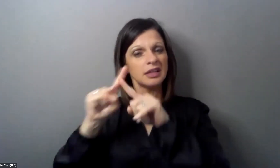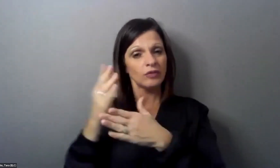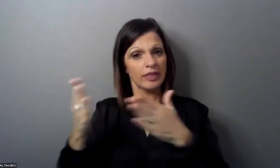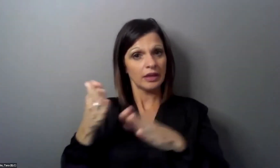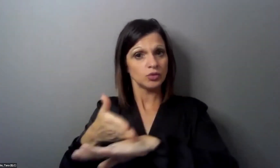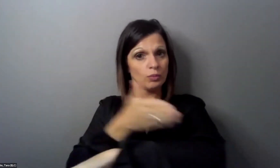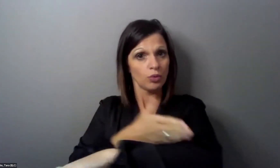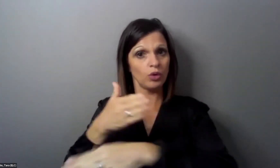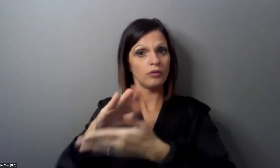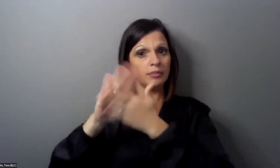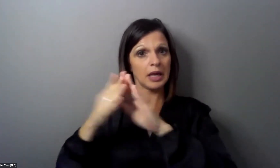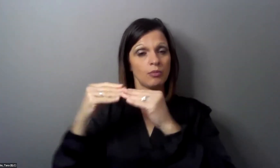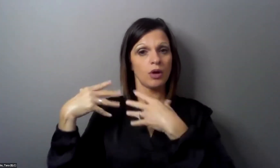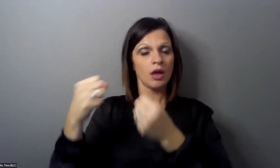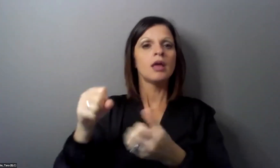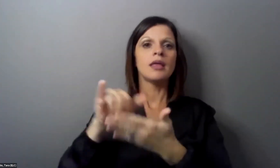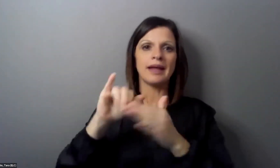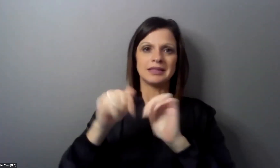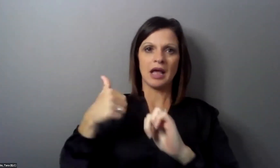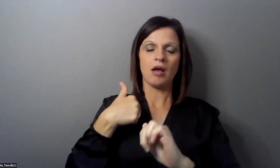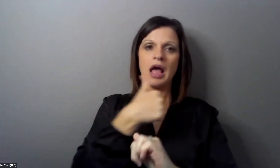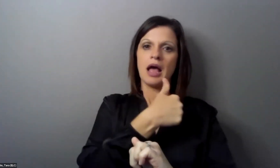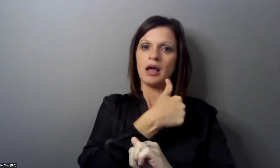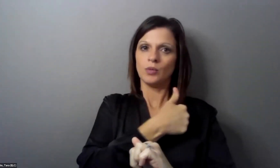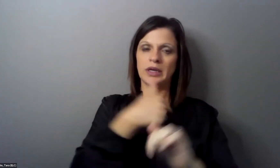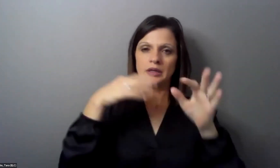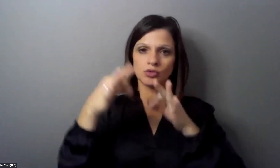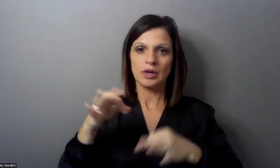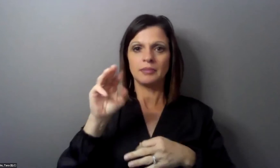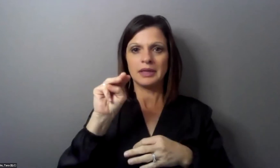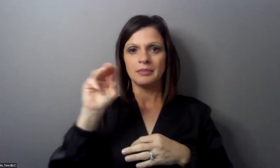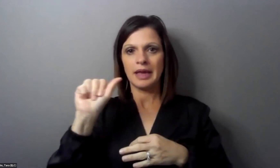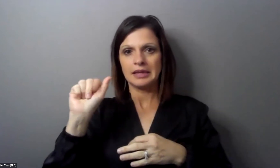or anything like that to the patient like trading one thing out for the other. If you treat